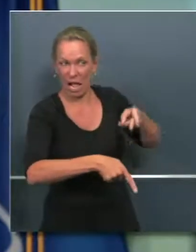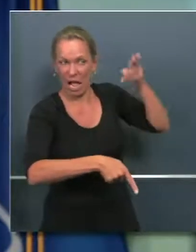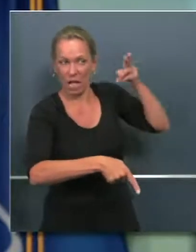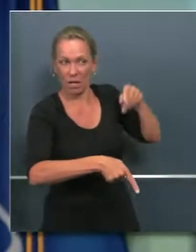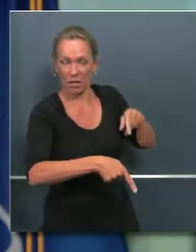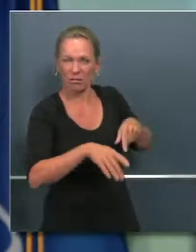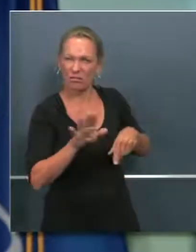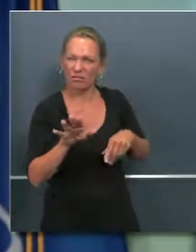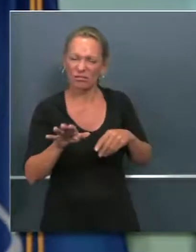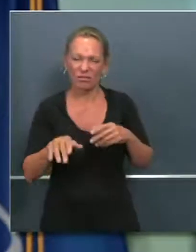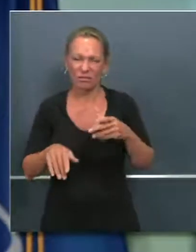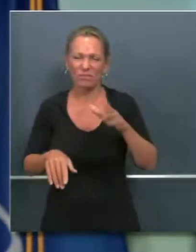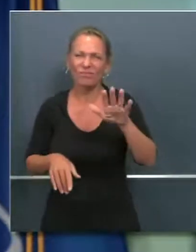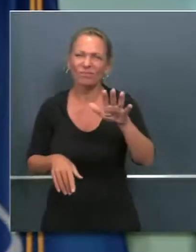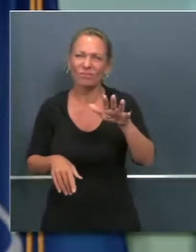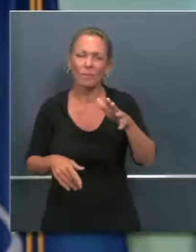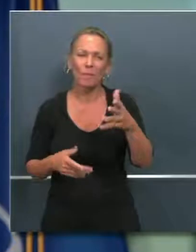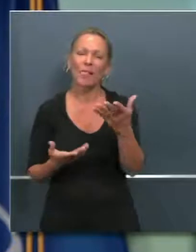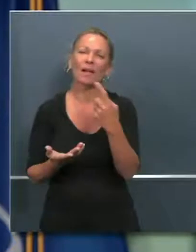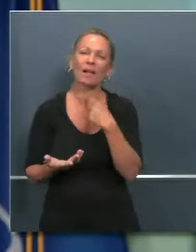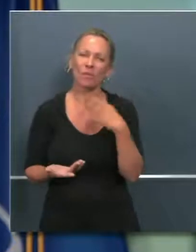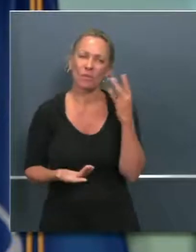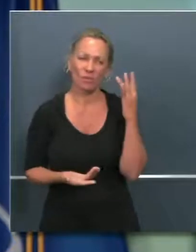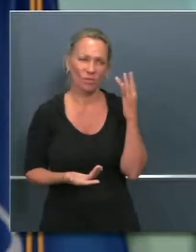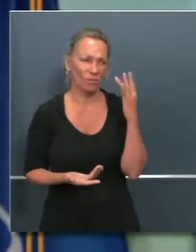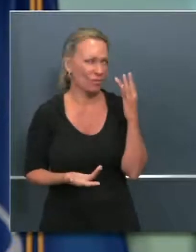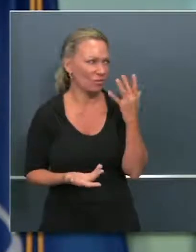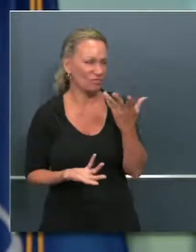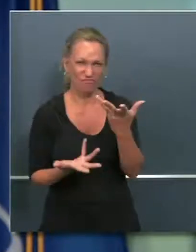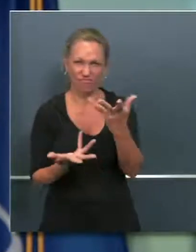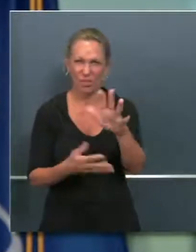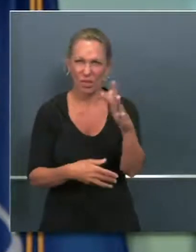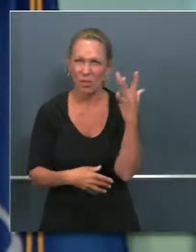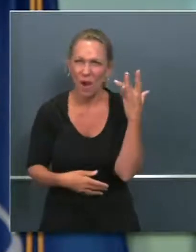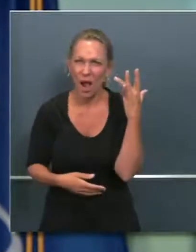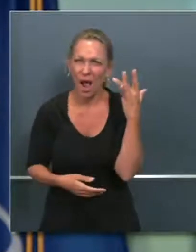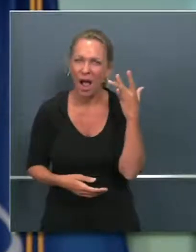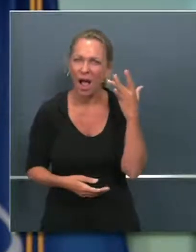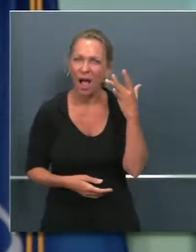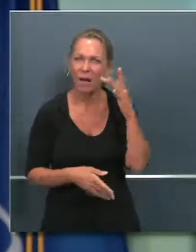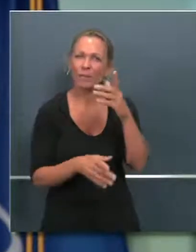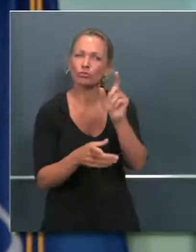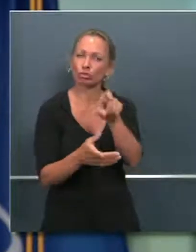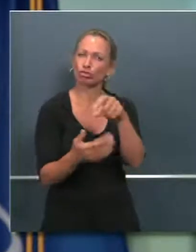loved ones in nursing home facilities that they follow appropriate safety protocols they say that